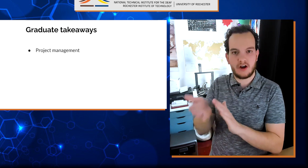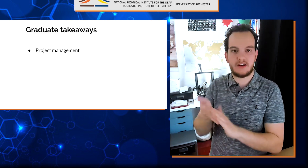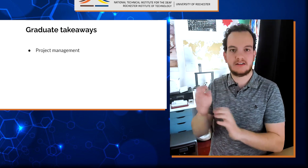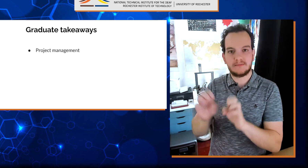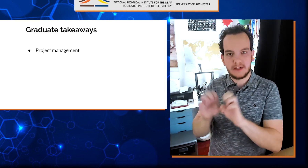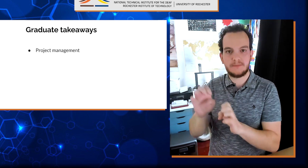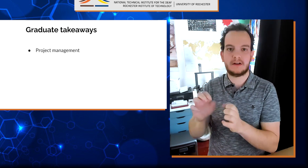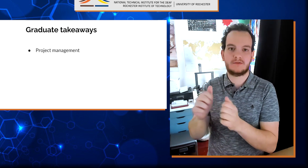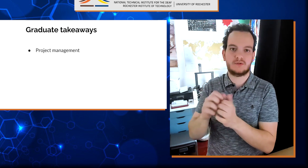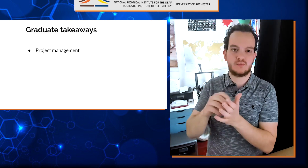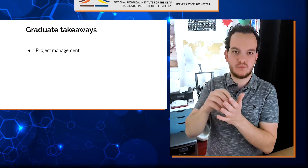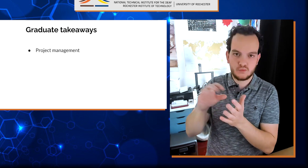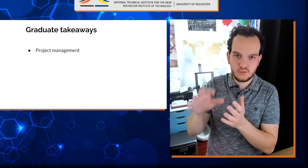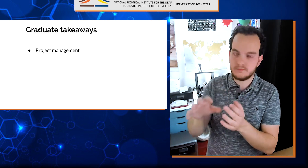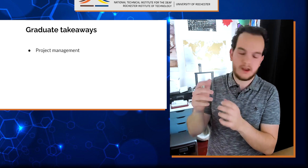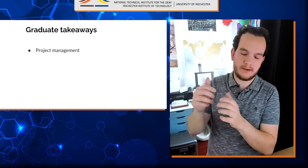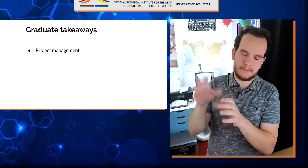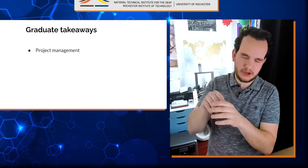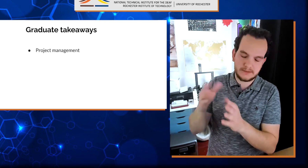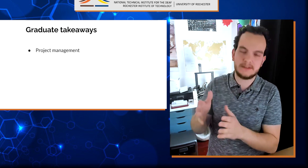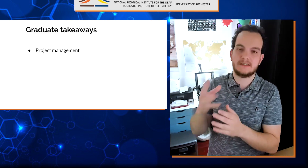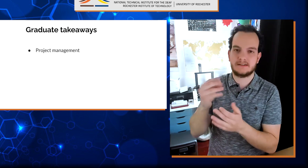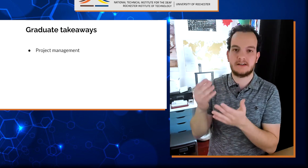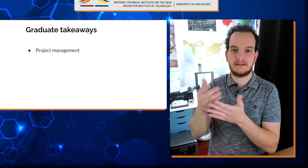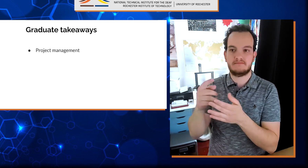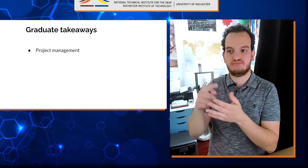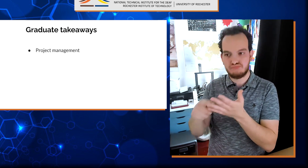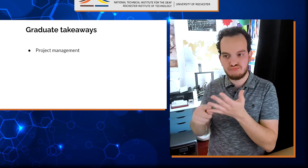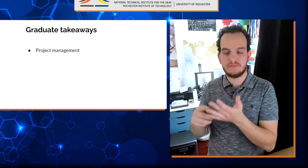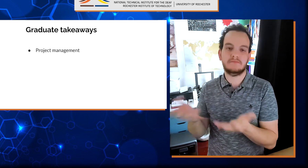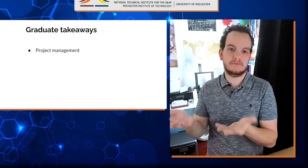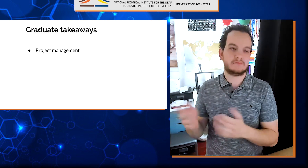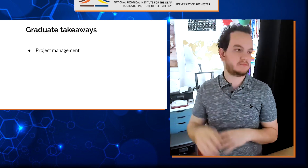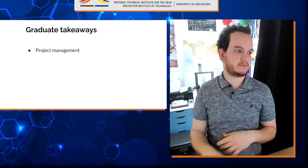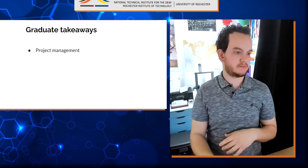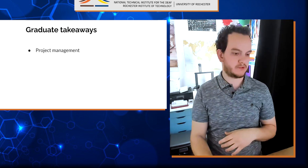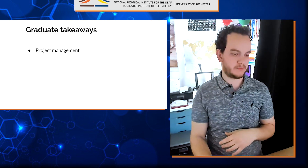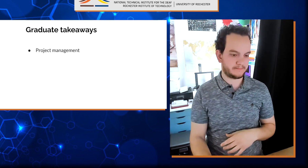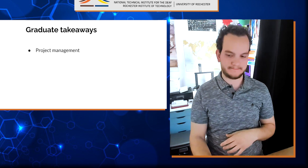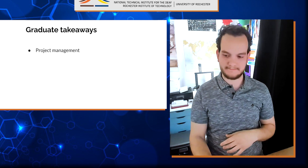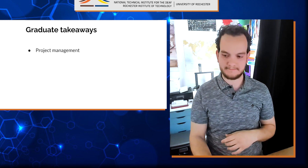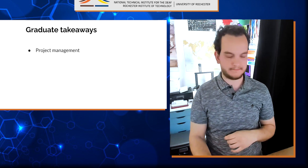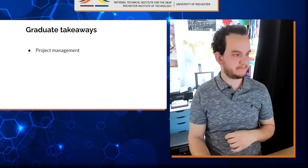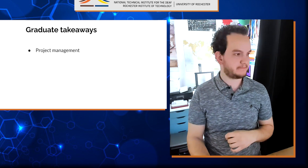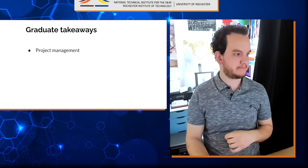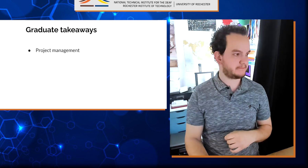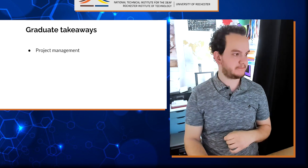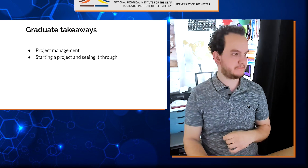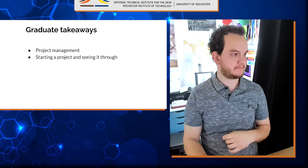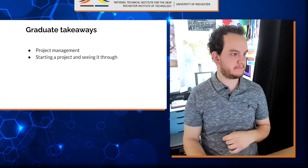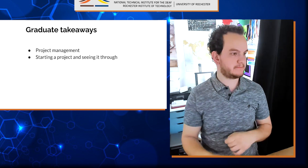They helped me run experiments, run participants, and that type of work.